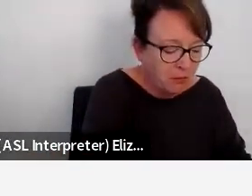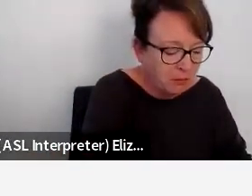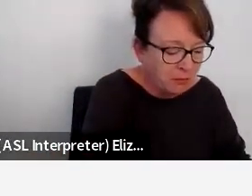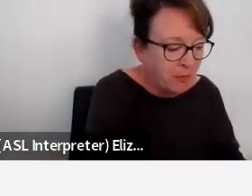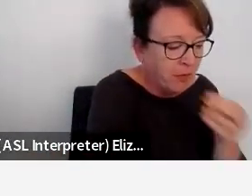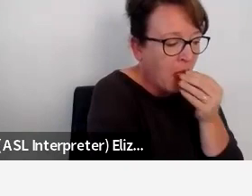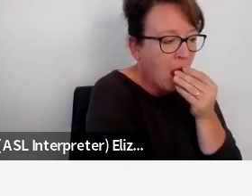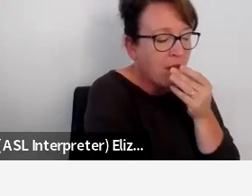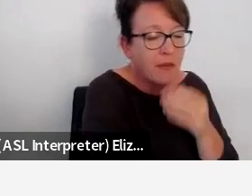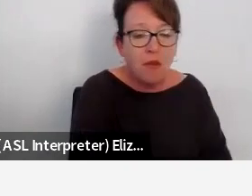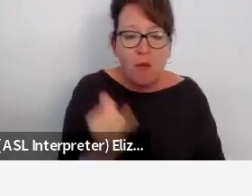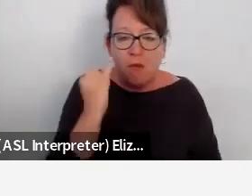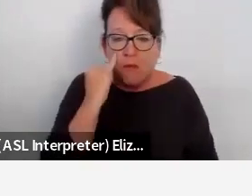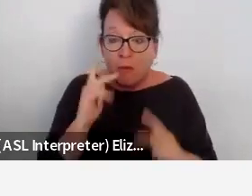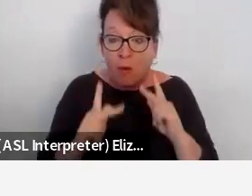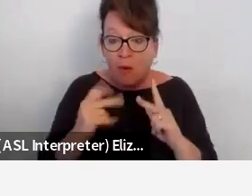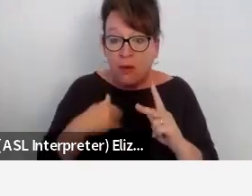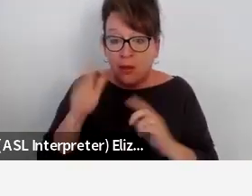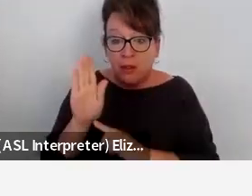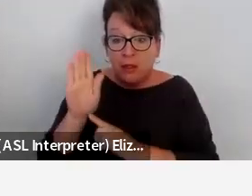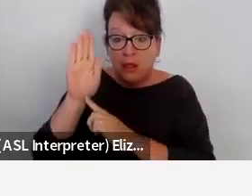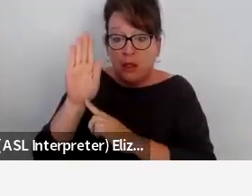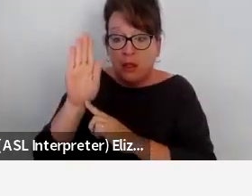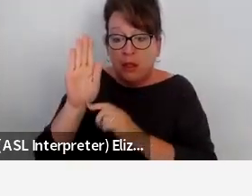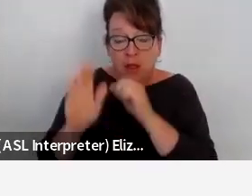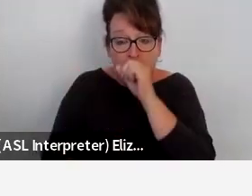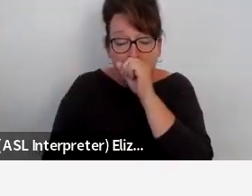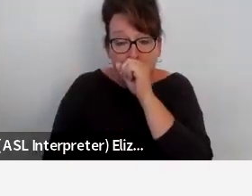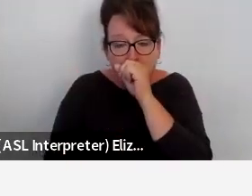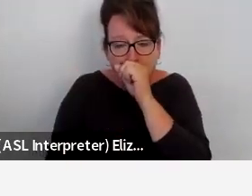stakeholders have done planning, they want to be expanding their planning. They're also ready to be